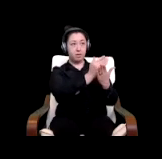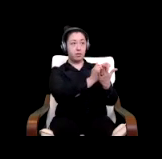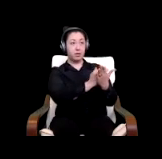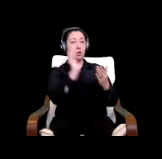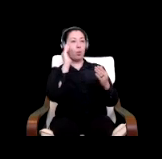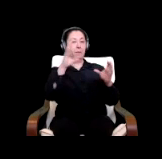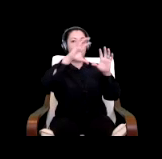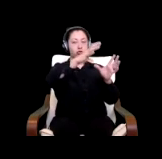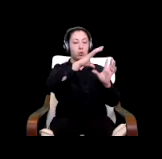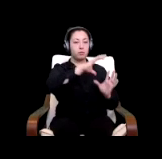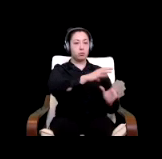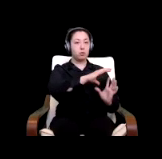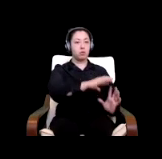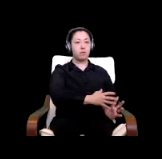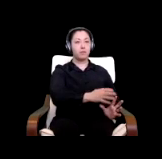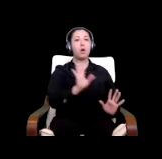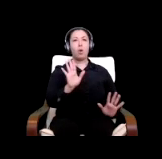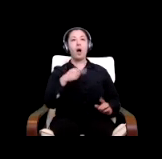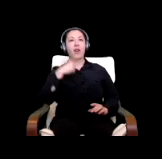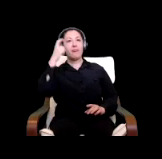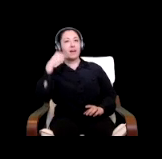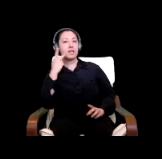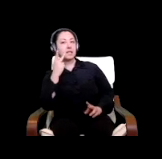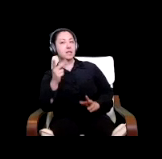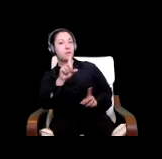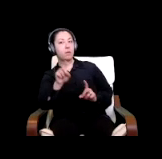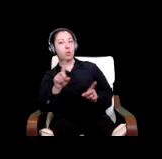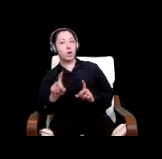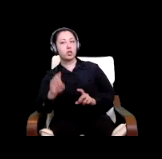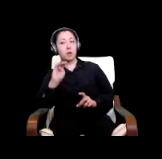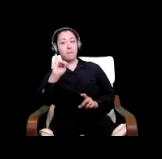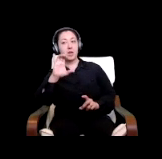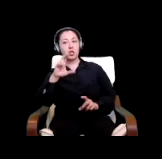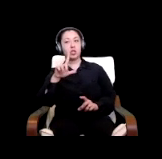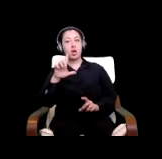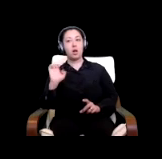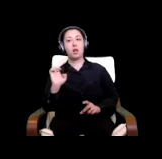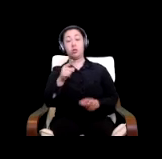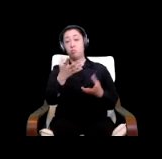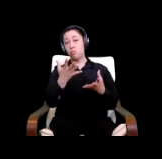I think I see some questions popping up.